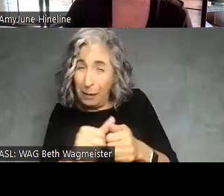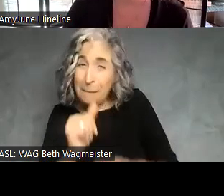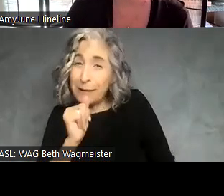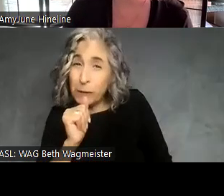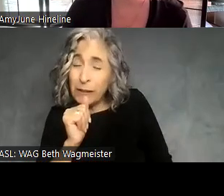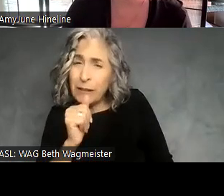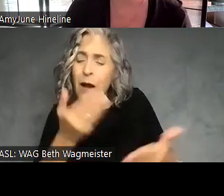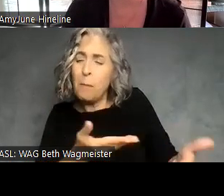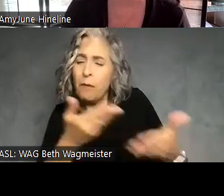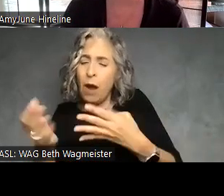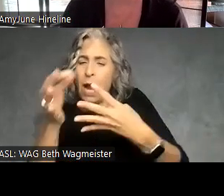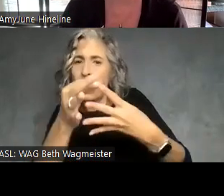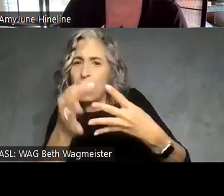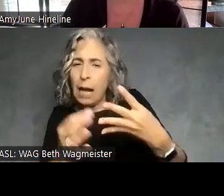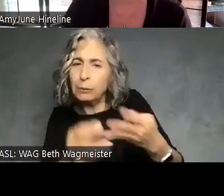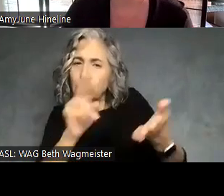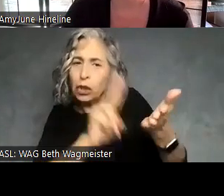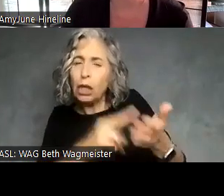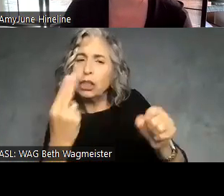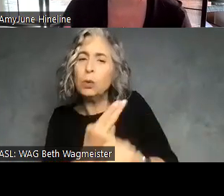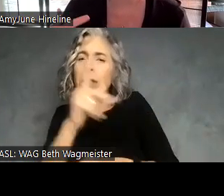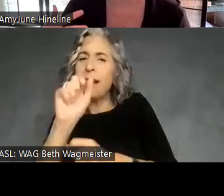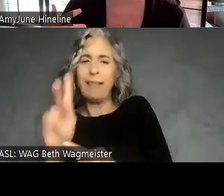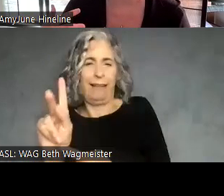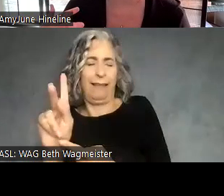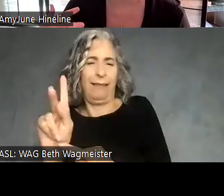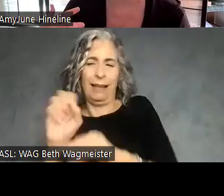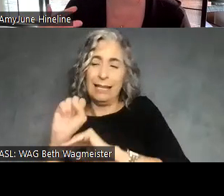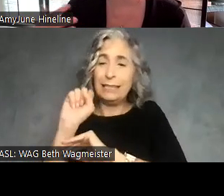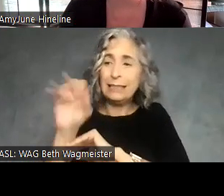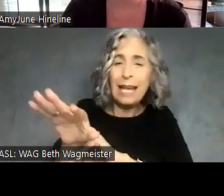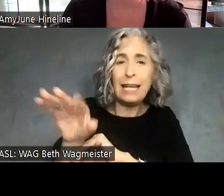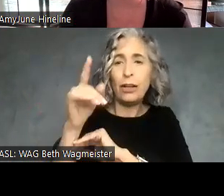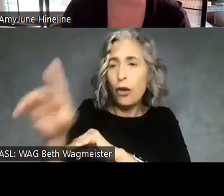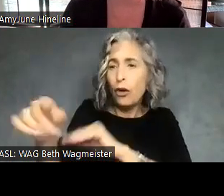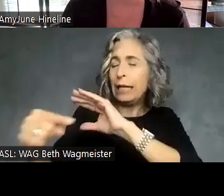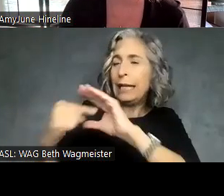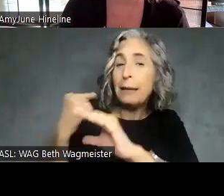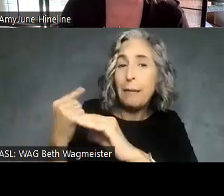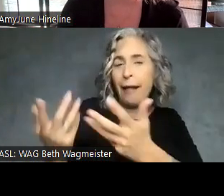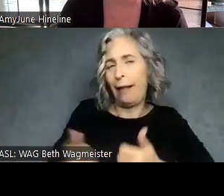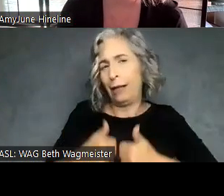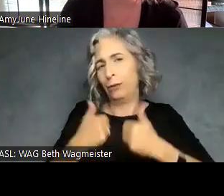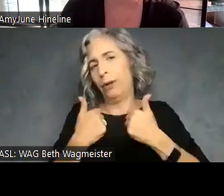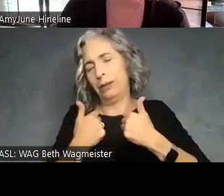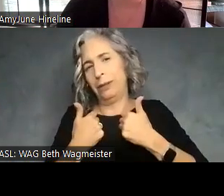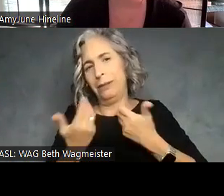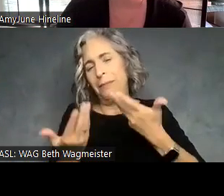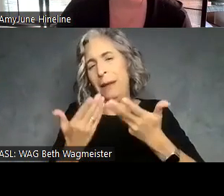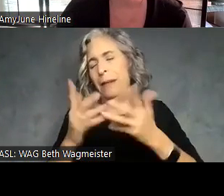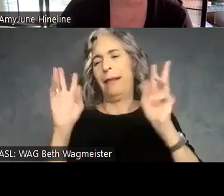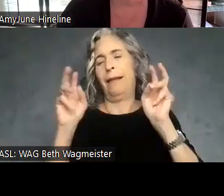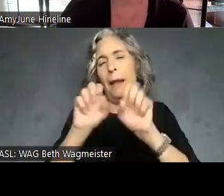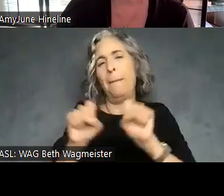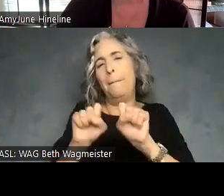numbers, 5445, sometimes we do 5454. We want to allow our users to enter content from documents